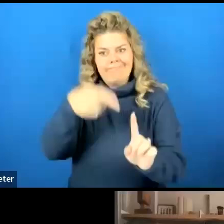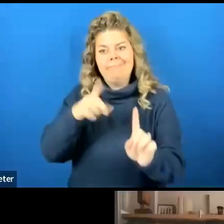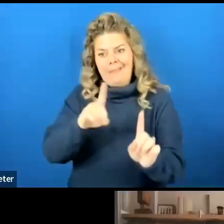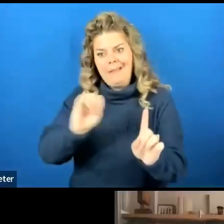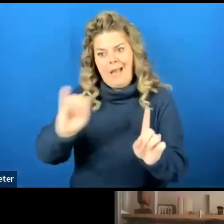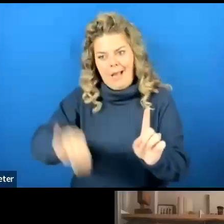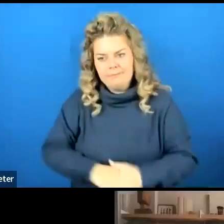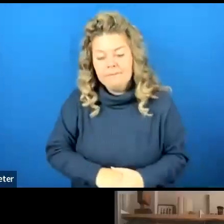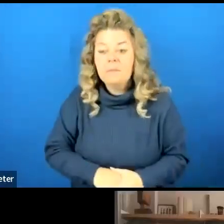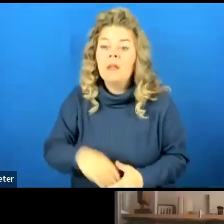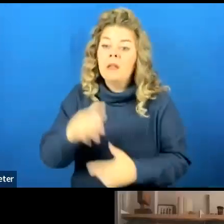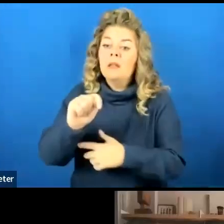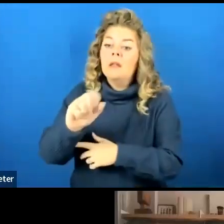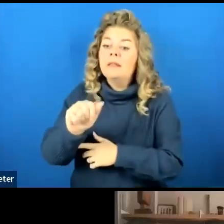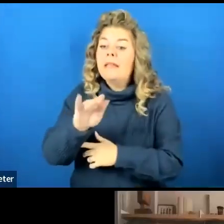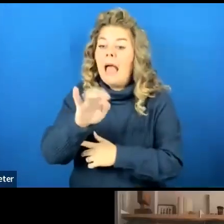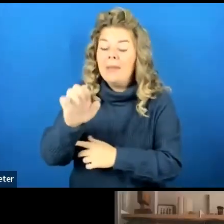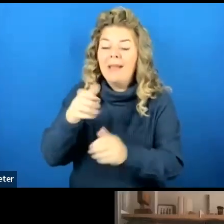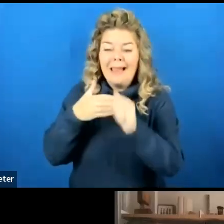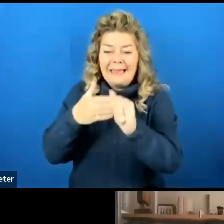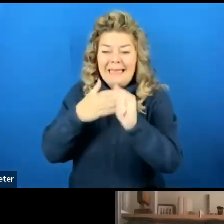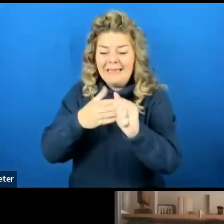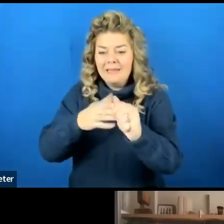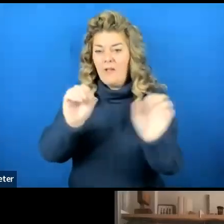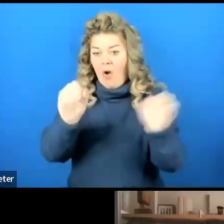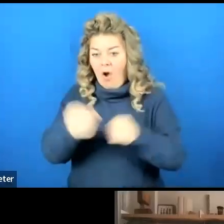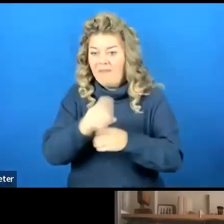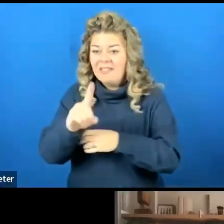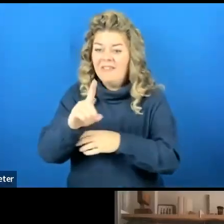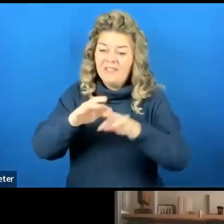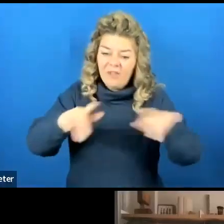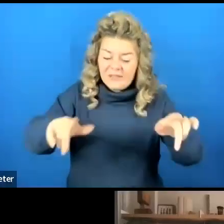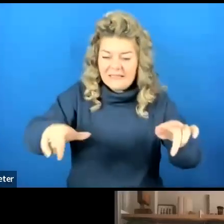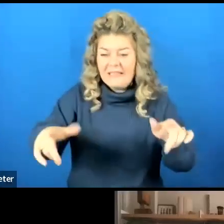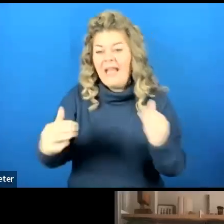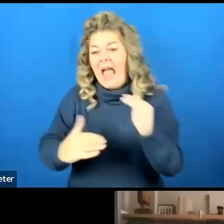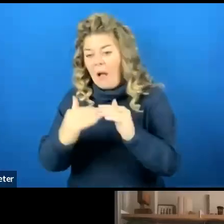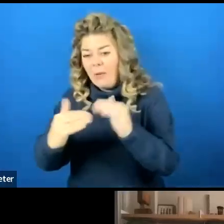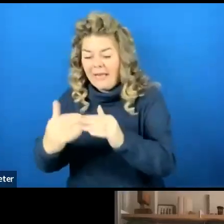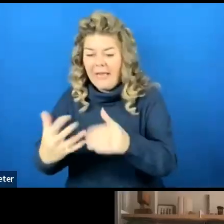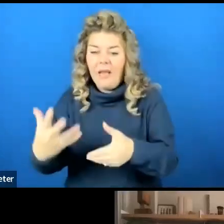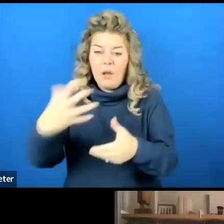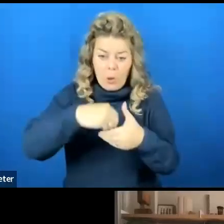Tabby leads the Office of Diversity, equity and Inclusion, working closely with oday unit leaders